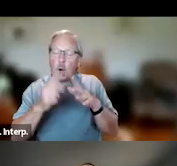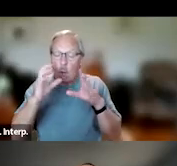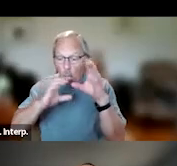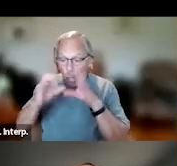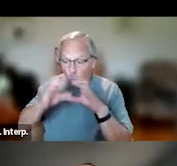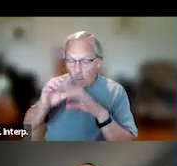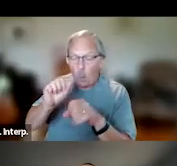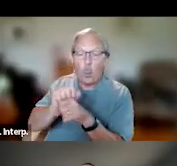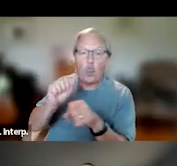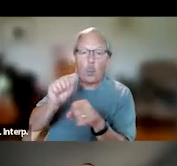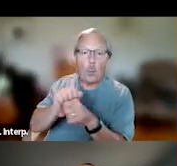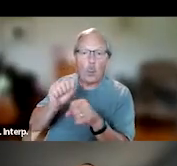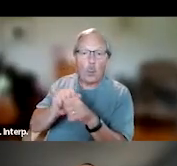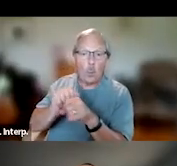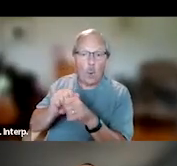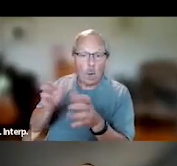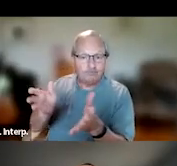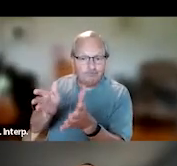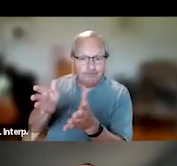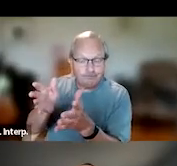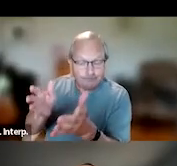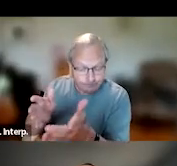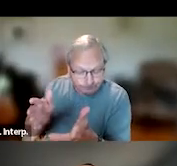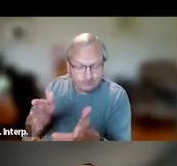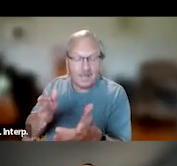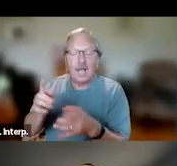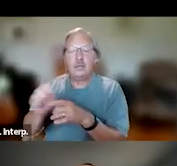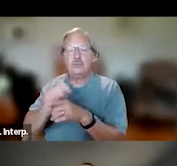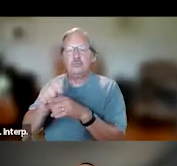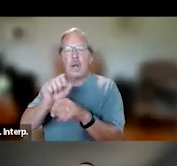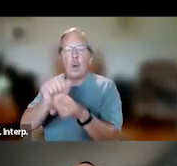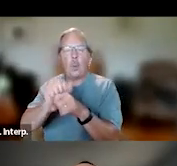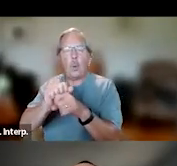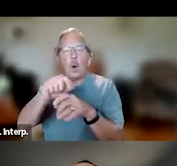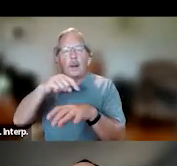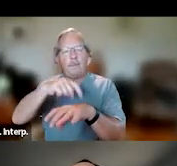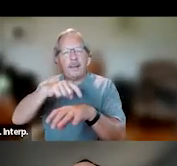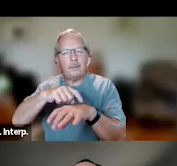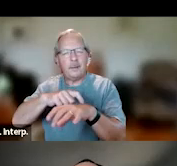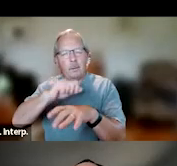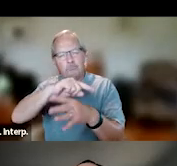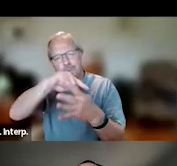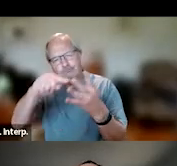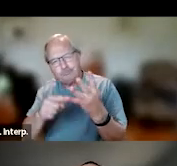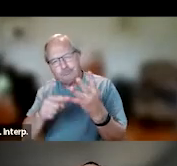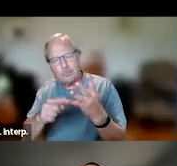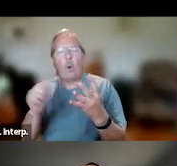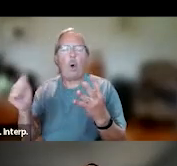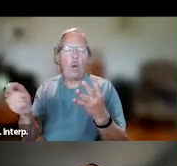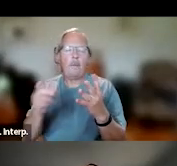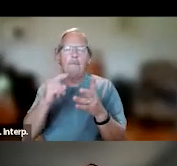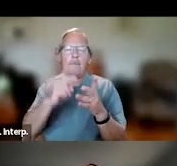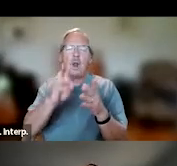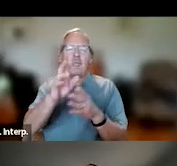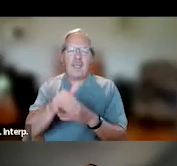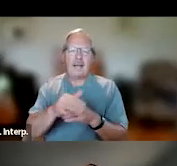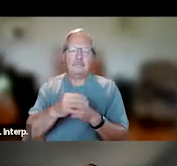and threshold amounts for the trial work period, all of that information will be a part of that. So that's one thing that changes,